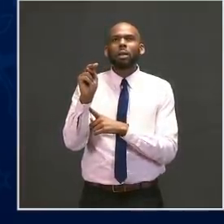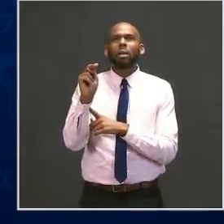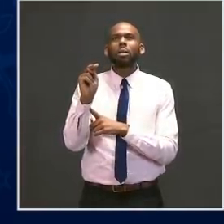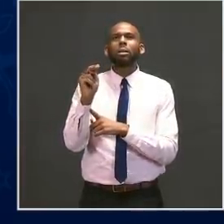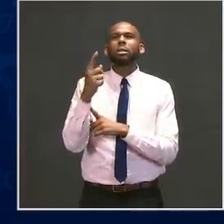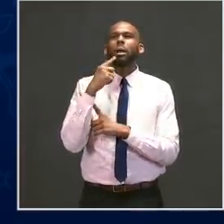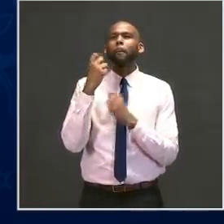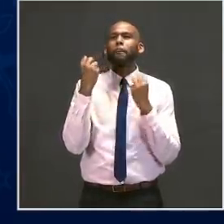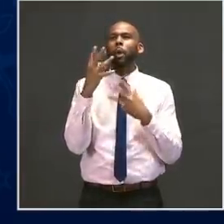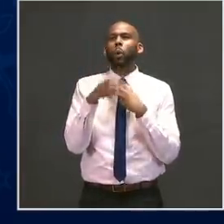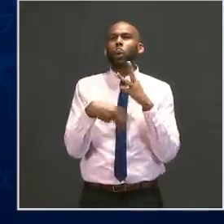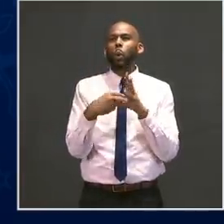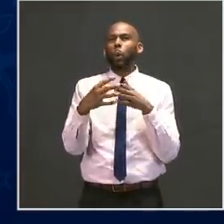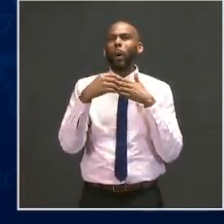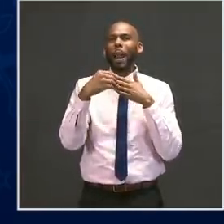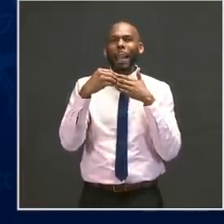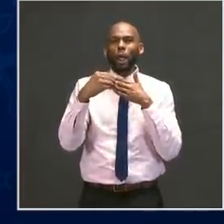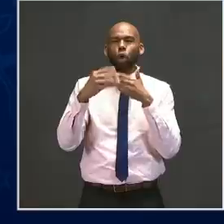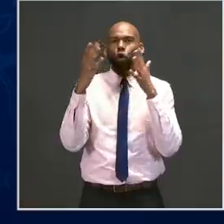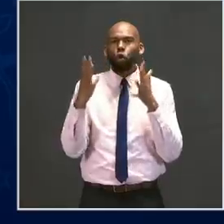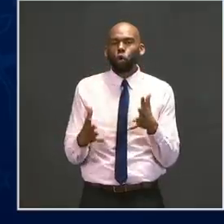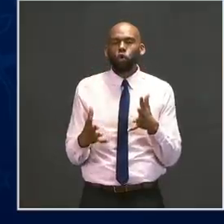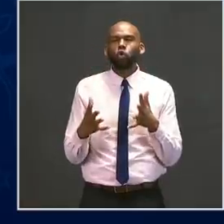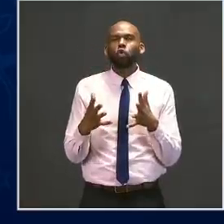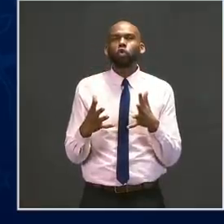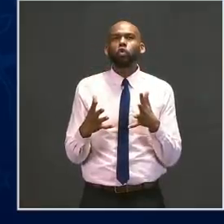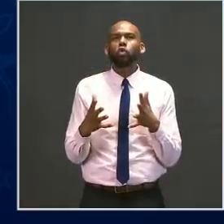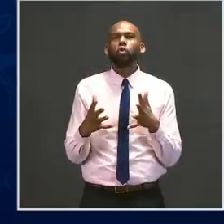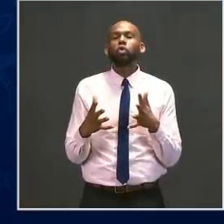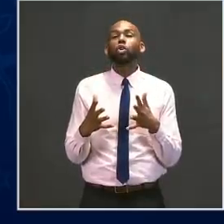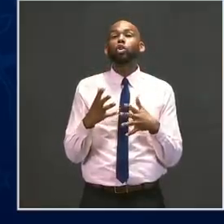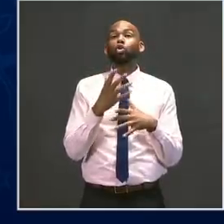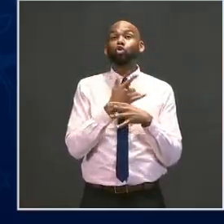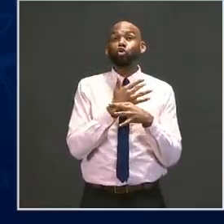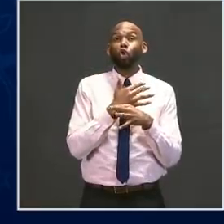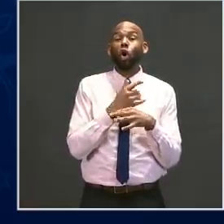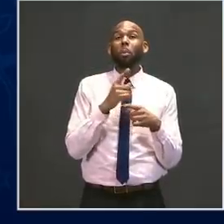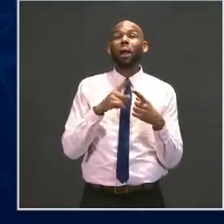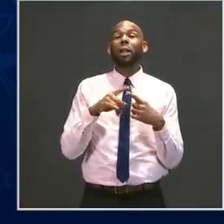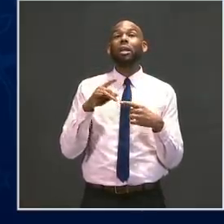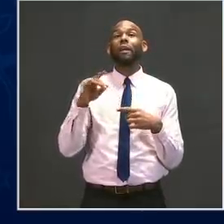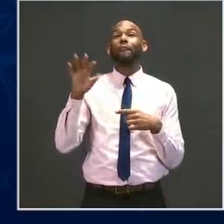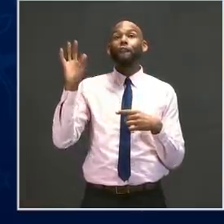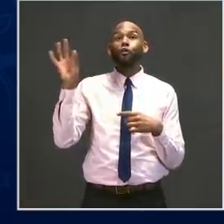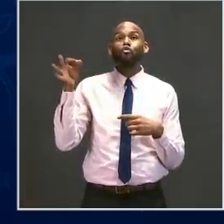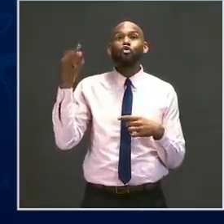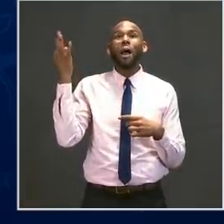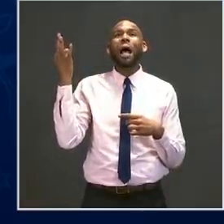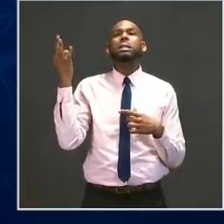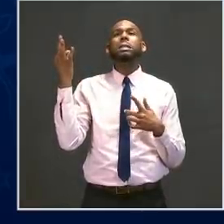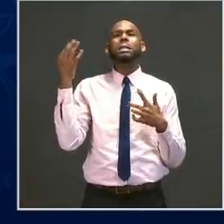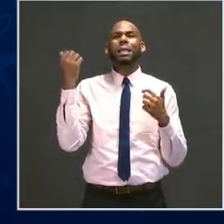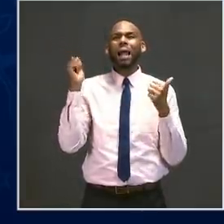including leaders of Germany and France. How the President sees U.S. relations